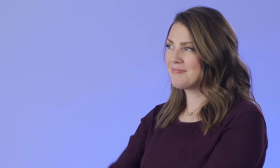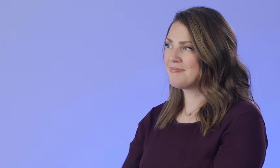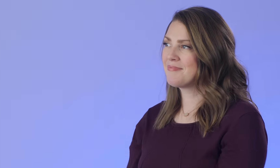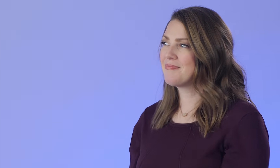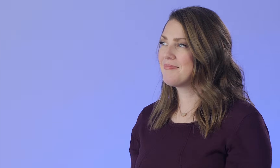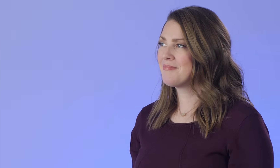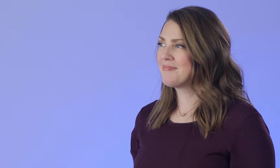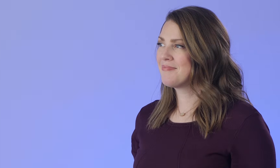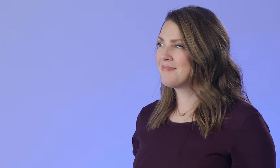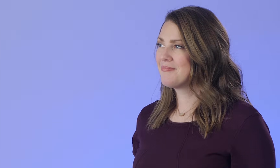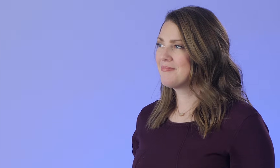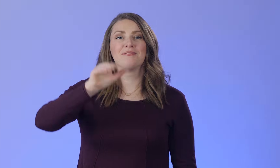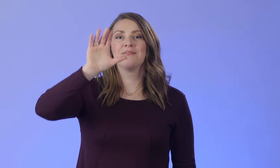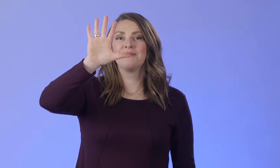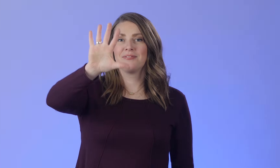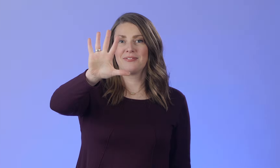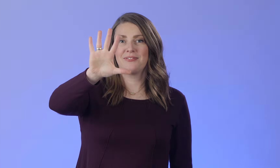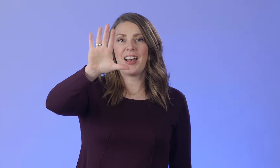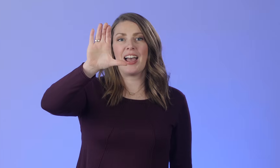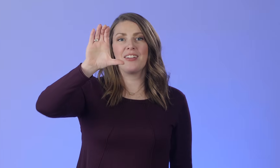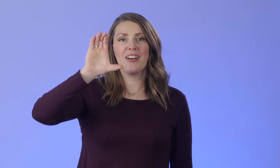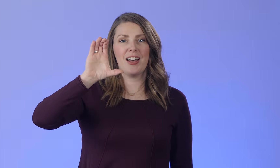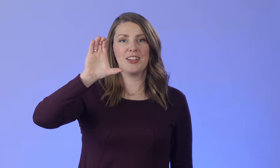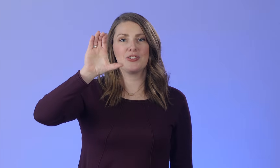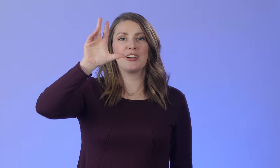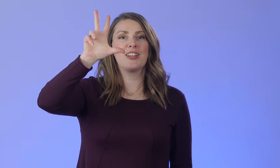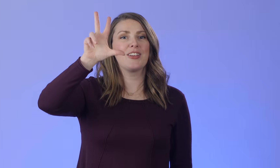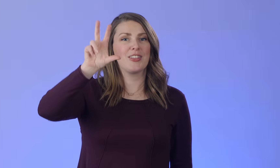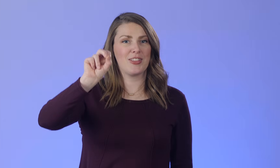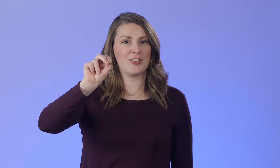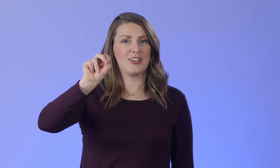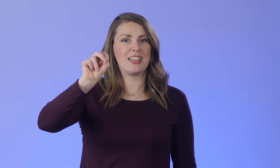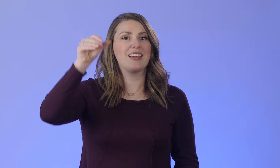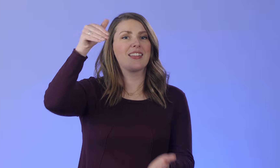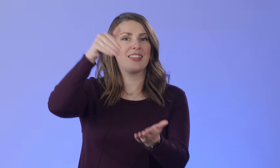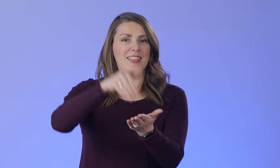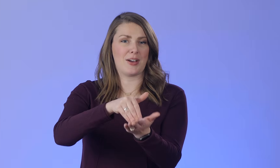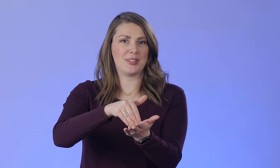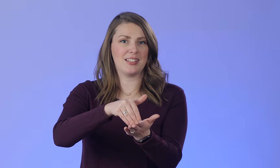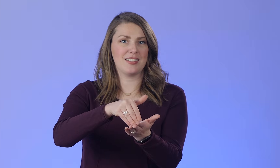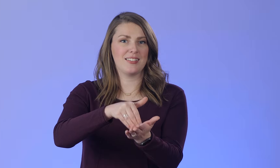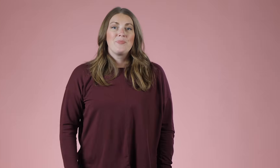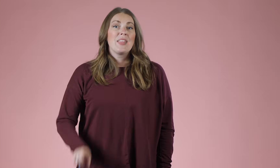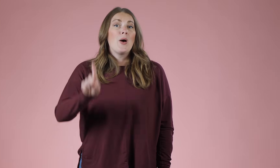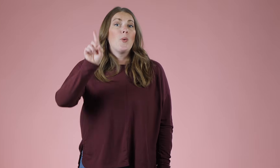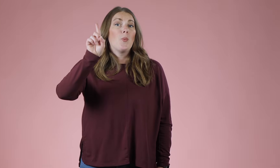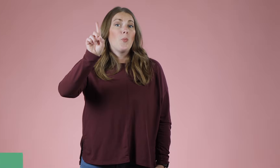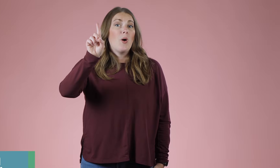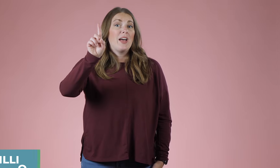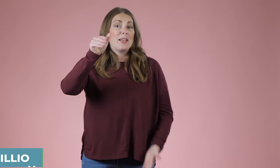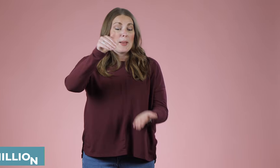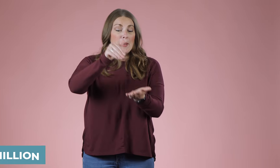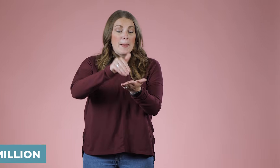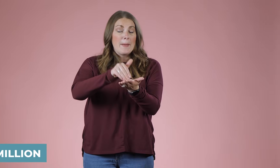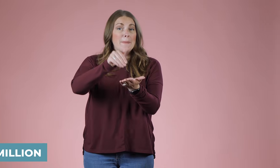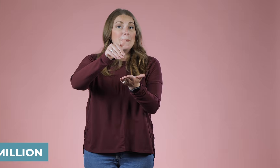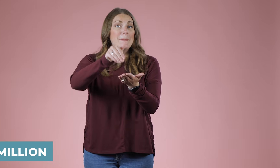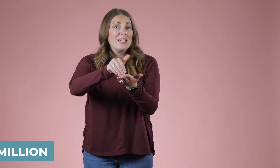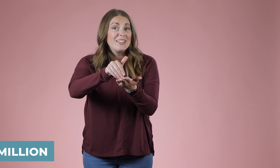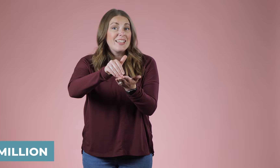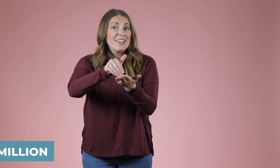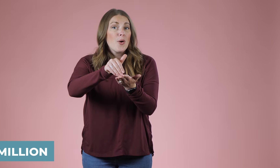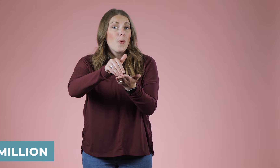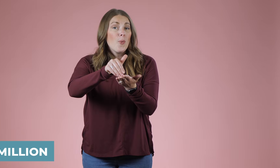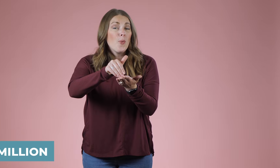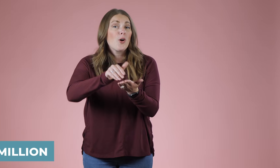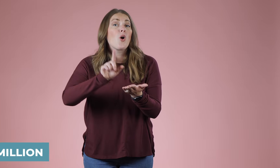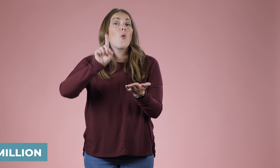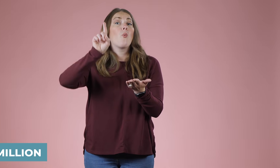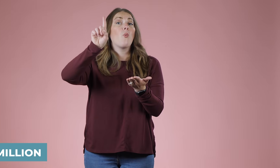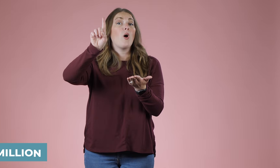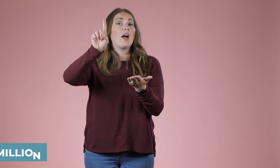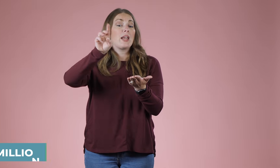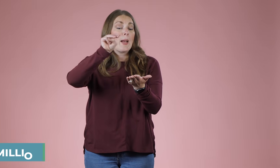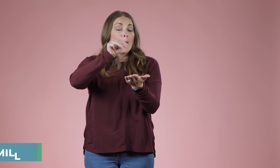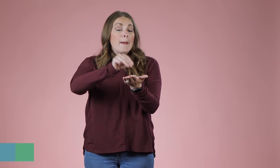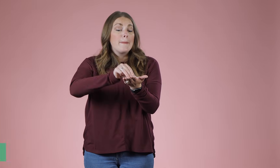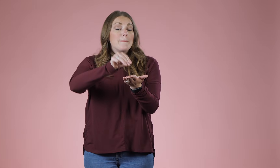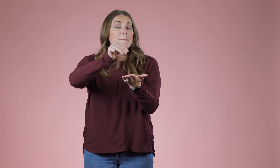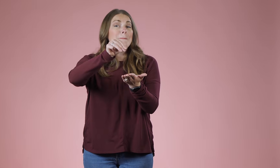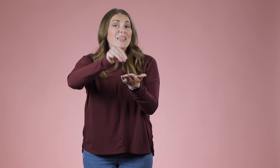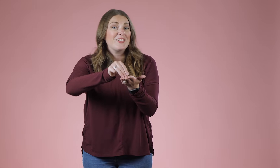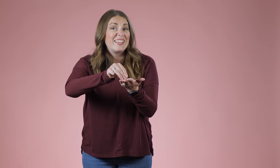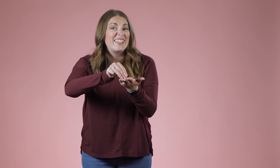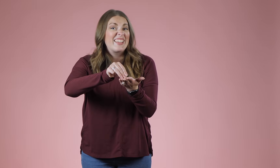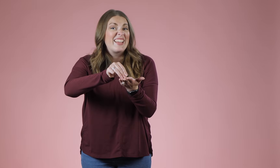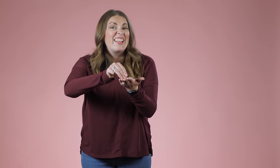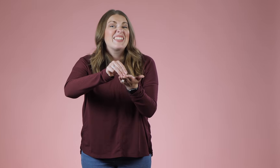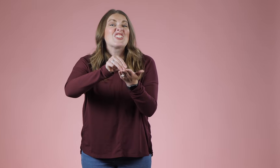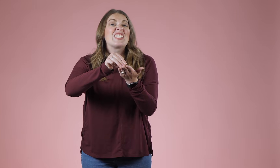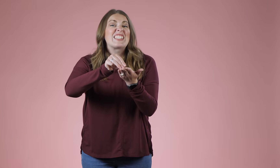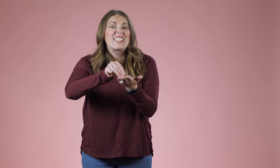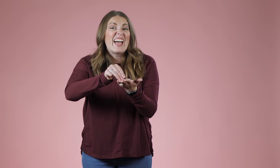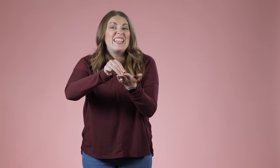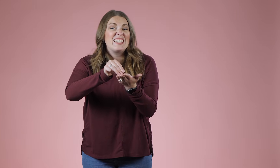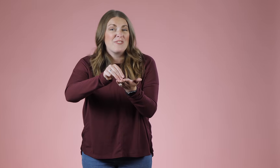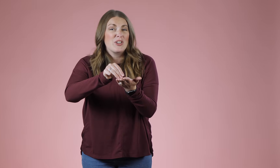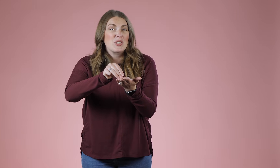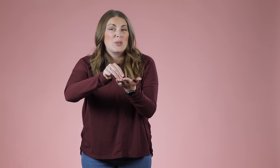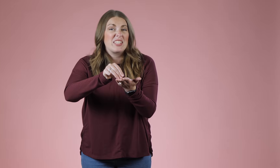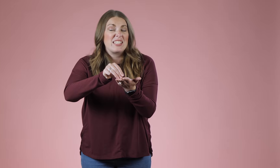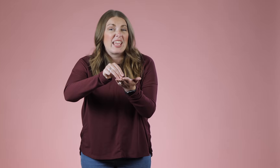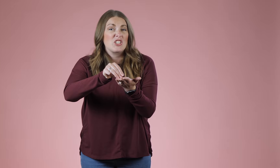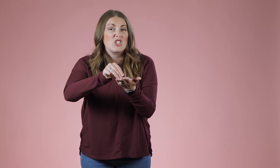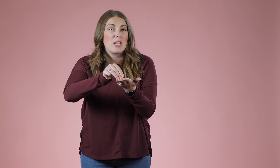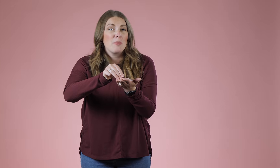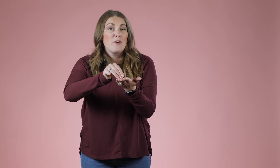to thousand, 530,000. One million or one million there's a slight difference with this hand shape